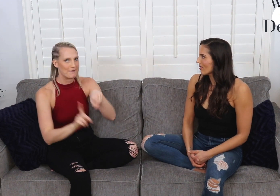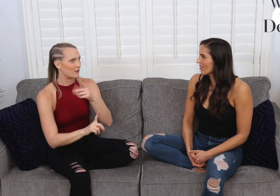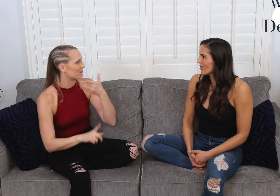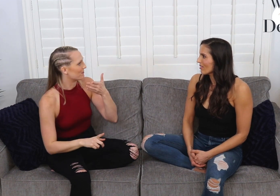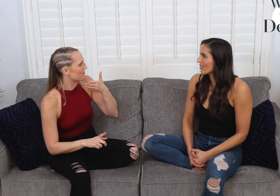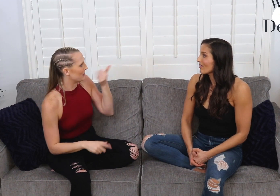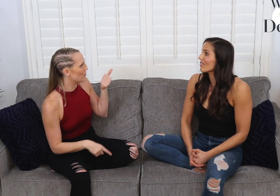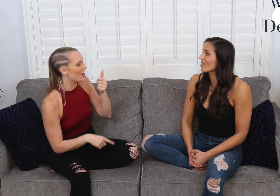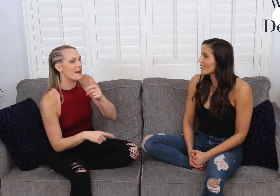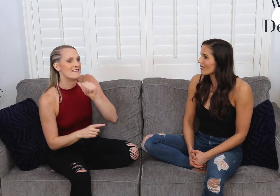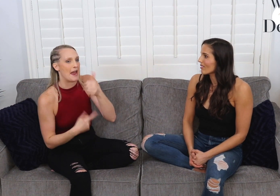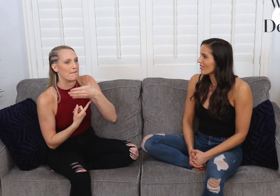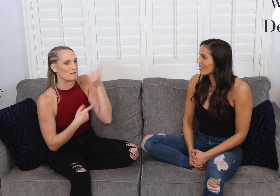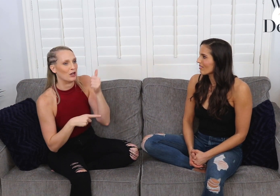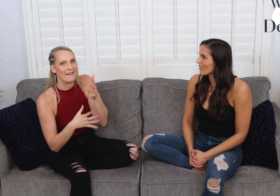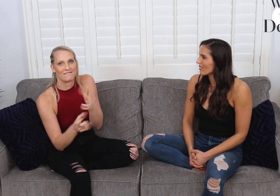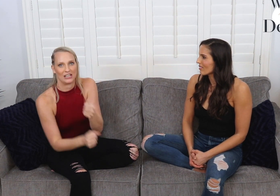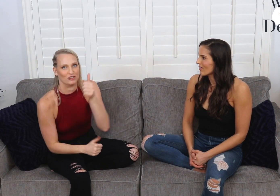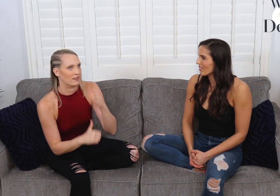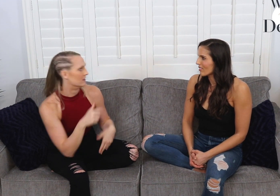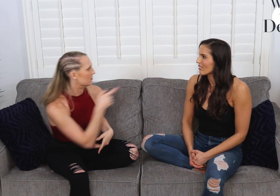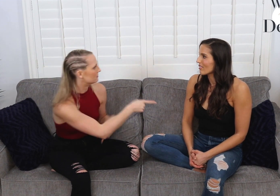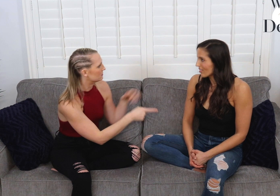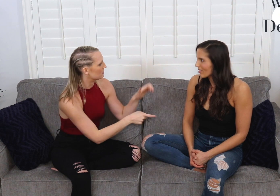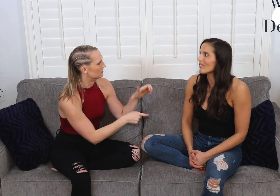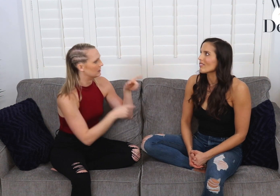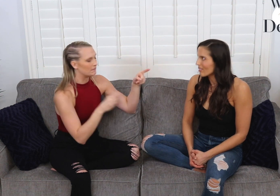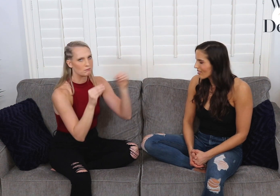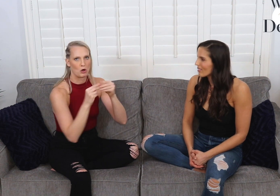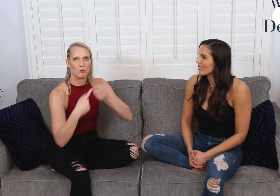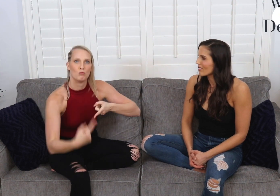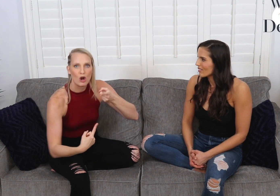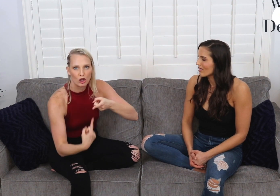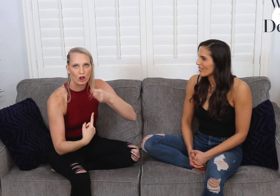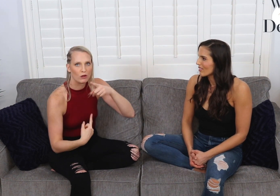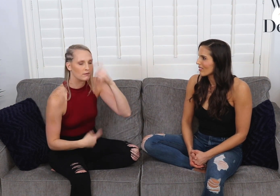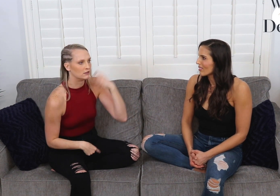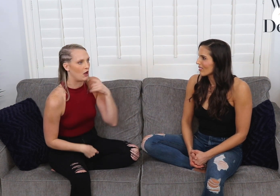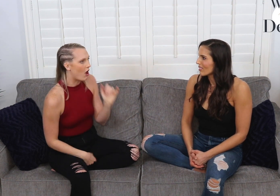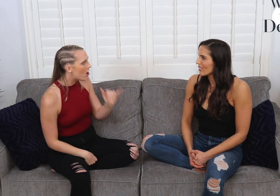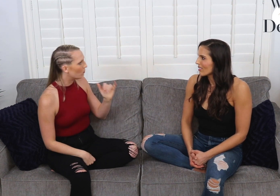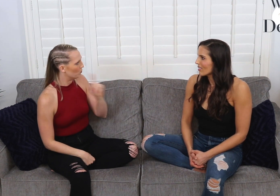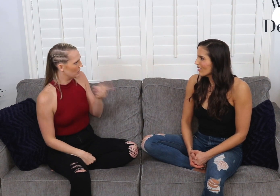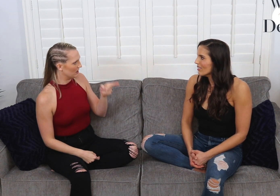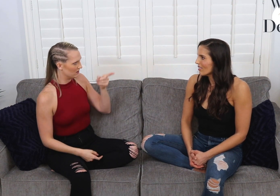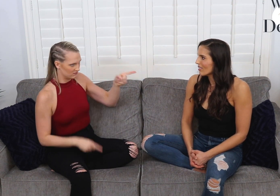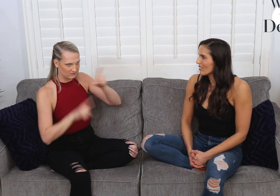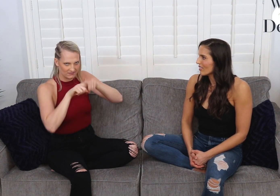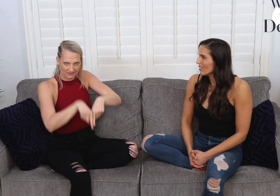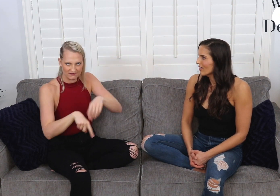understand them better. Not better, but faster than you can. Sarah is struggling more because she's so used to relying